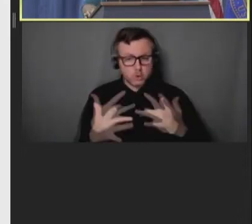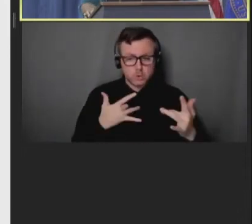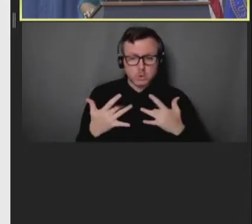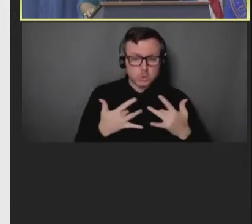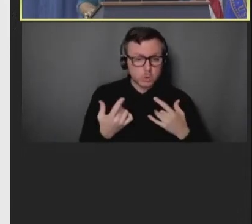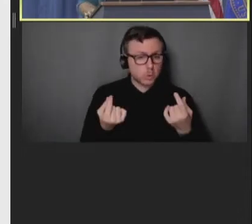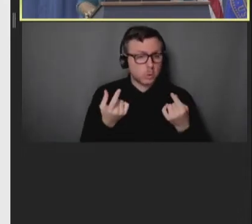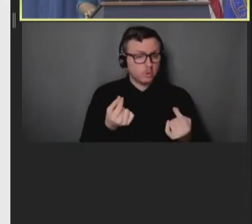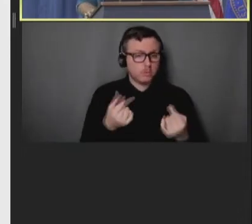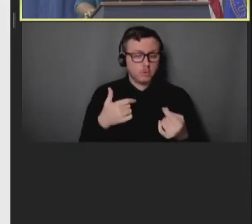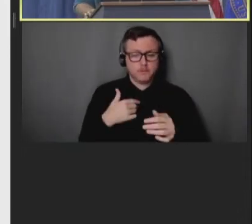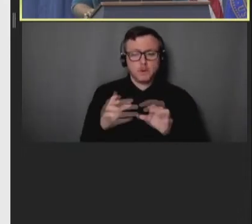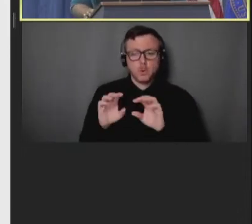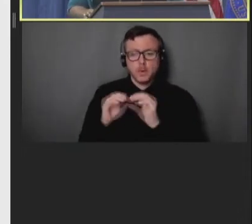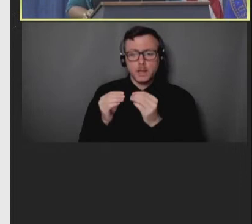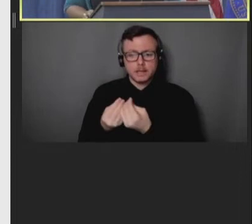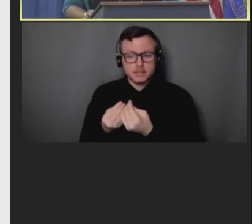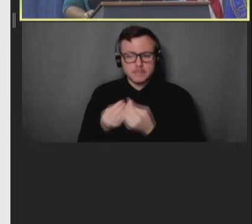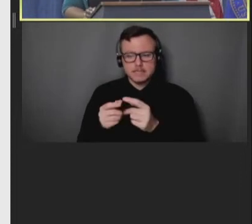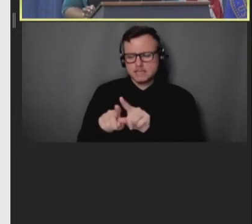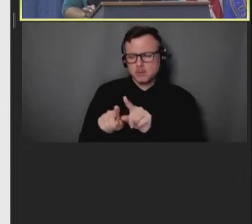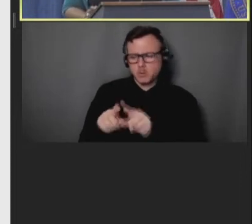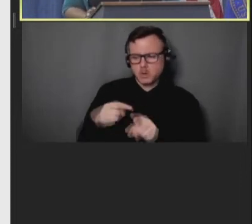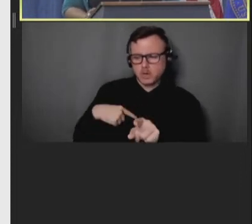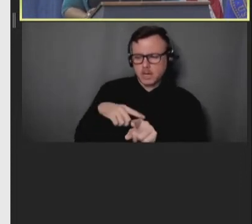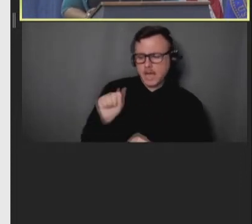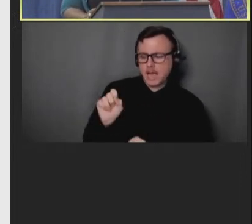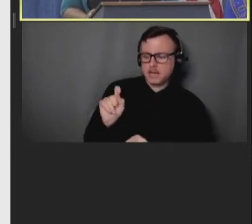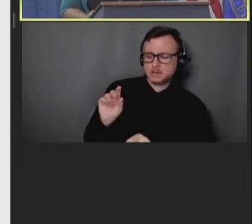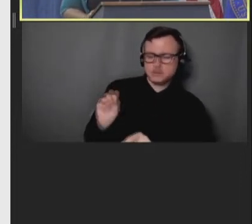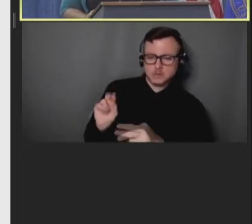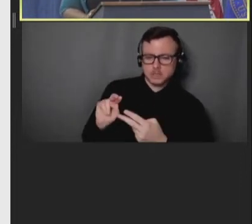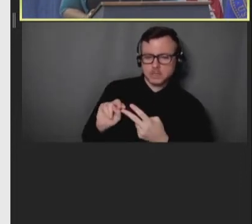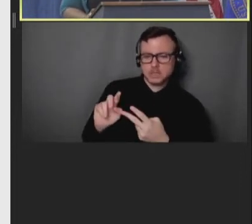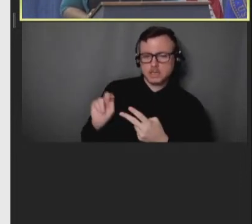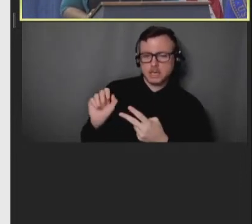organizations similar to ourself, ASTO [spelled phonetically], NACHO [spelled phonetically], NCSL